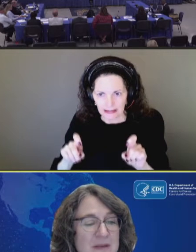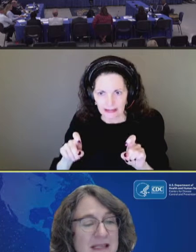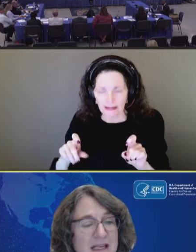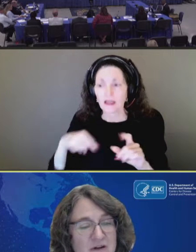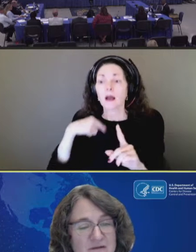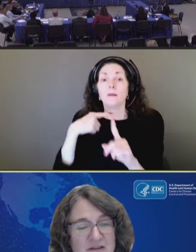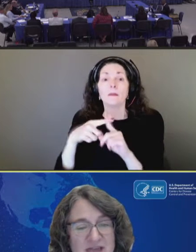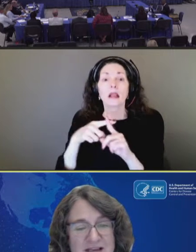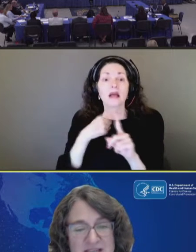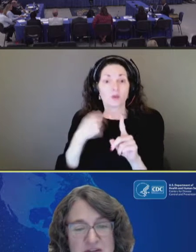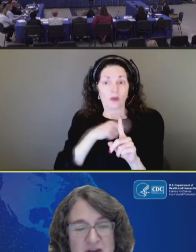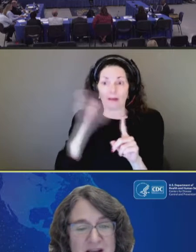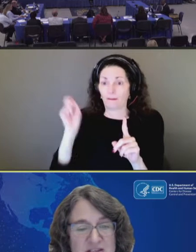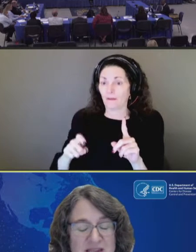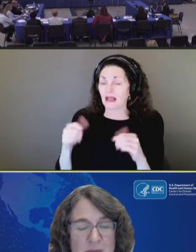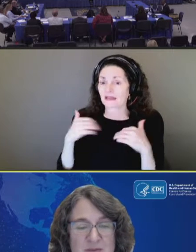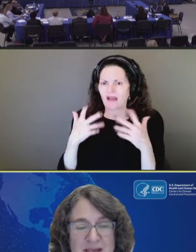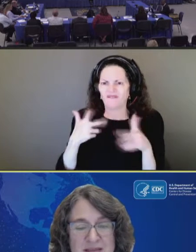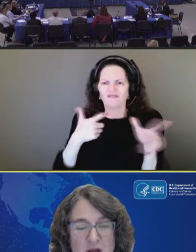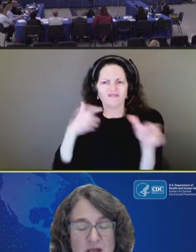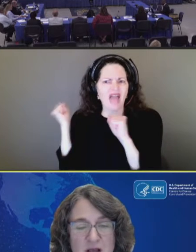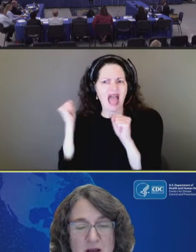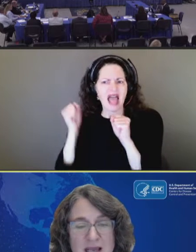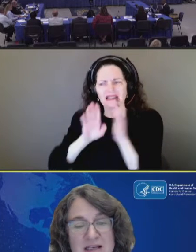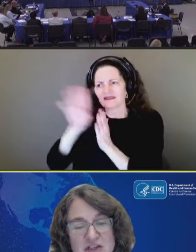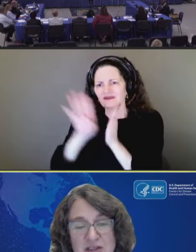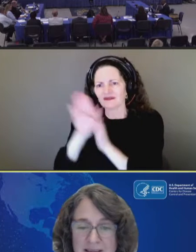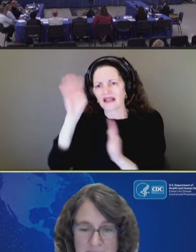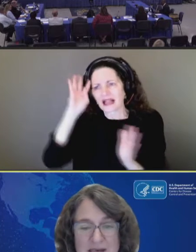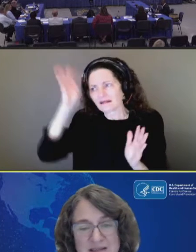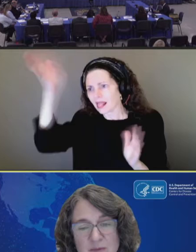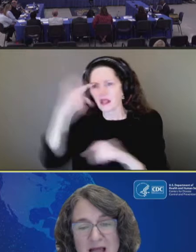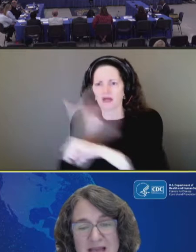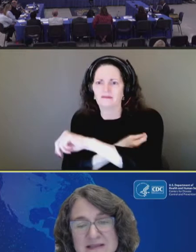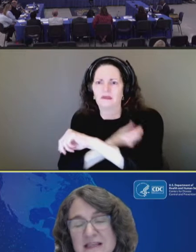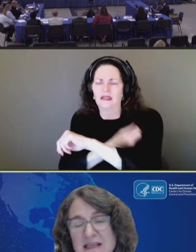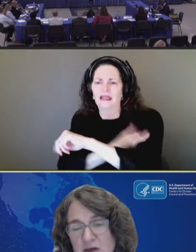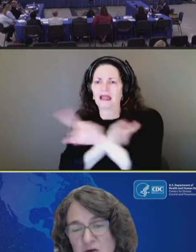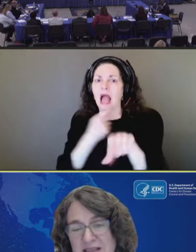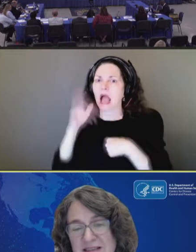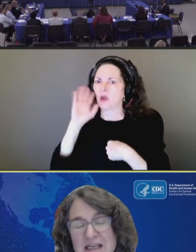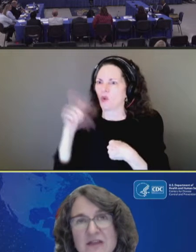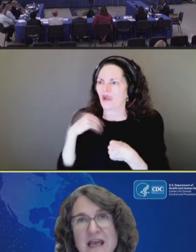rapidly evolving vaccine strategy that was based on initially limited supplies, then increasing,